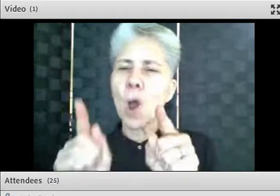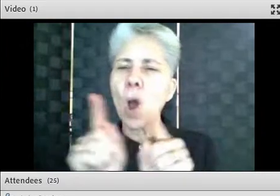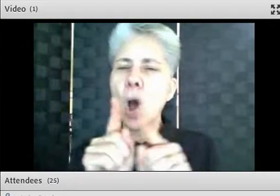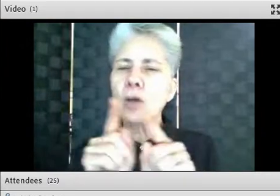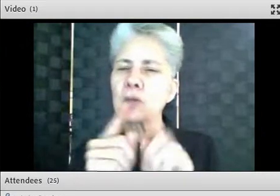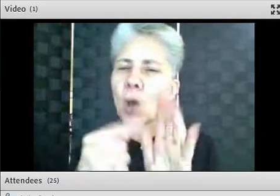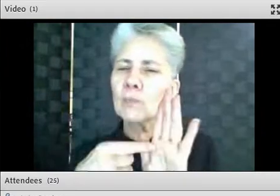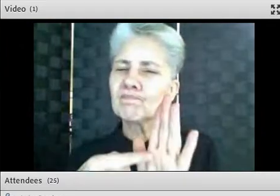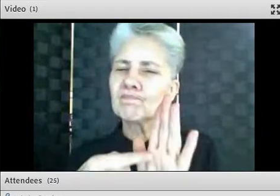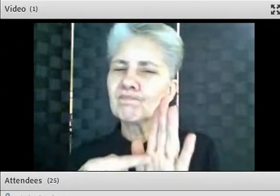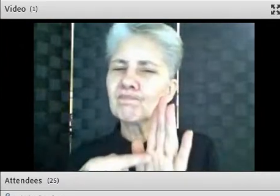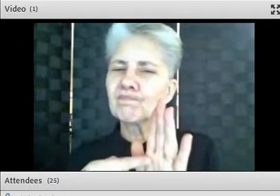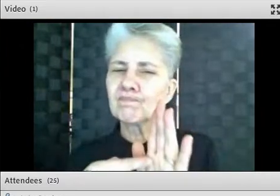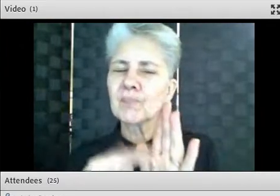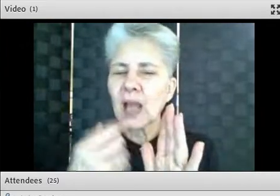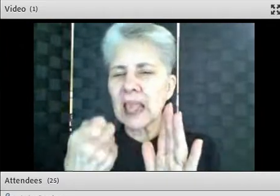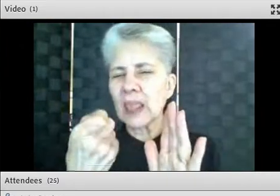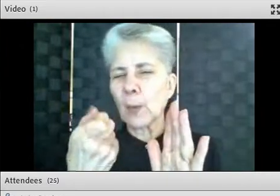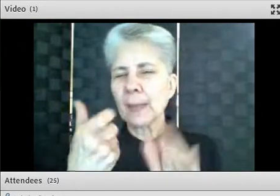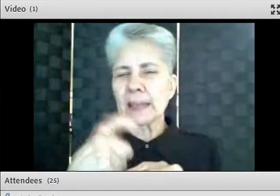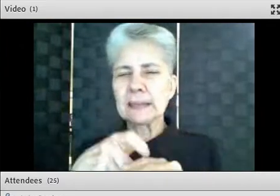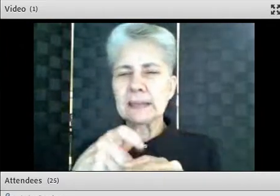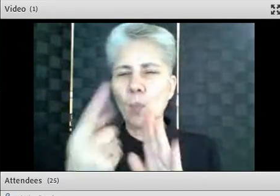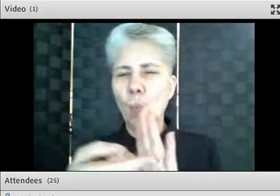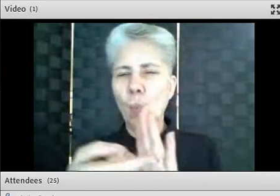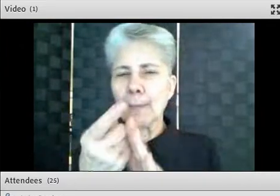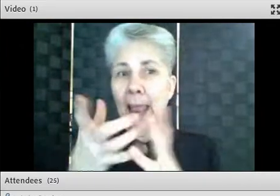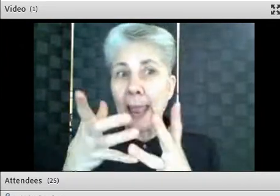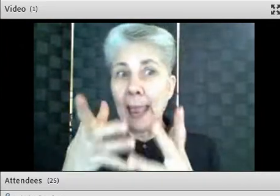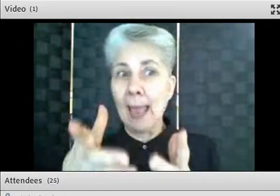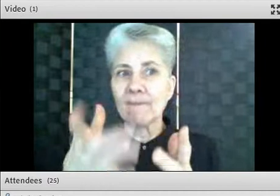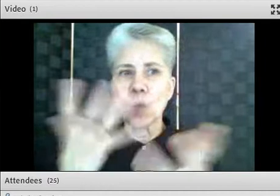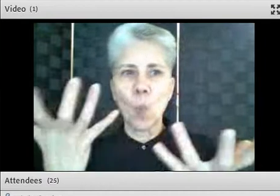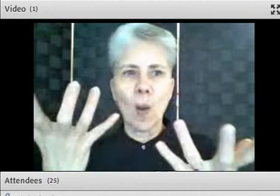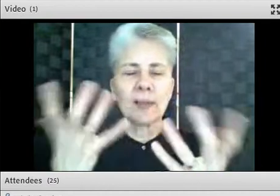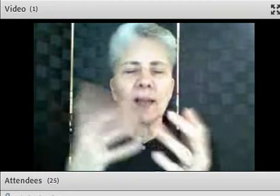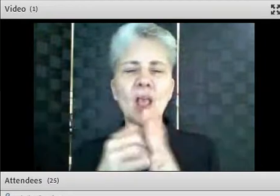Also, I want to point out in kind of the little bit of time, the 1 minute I have left,